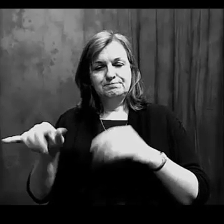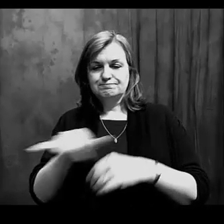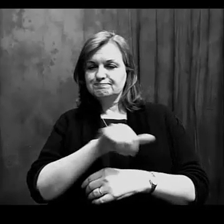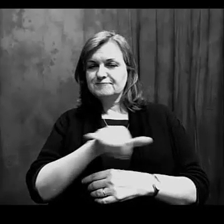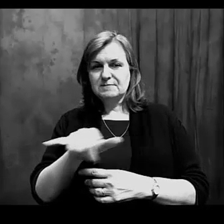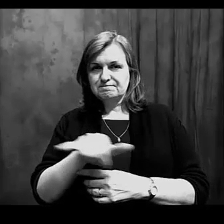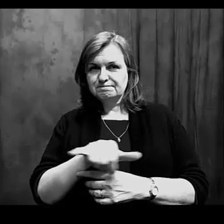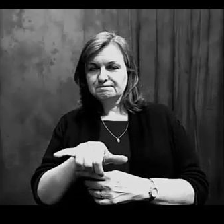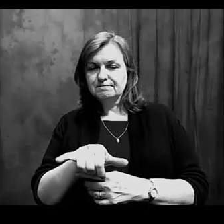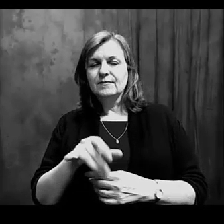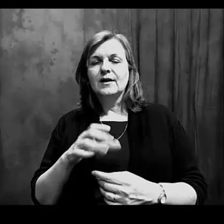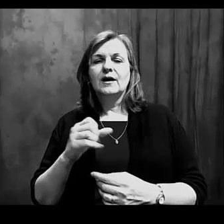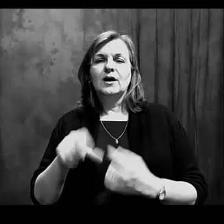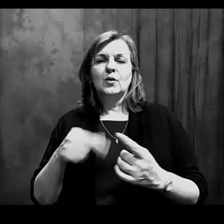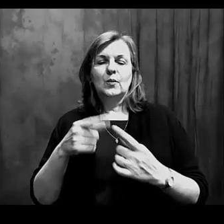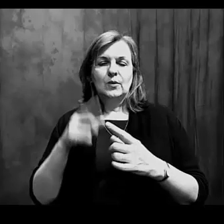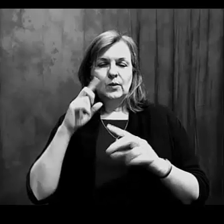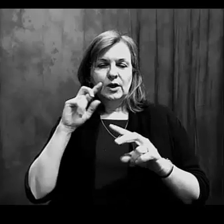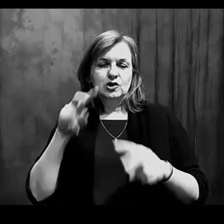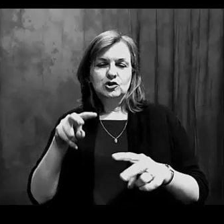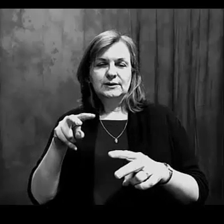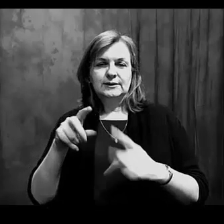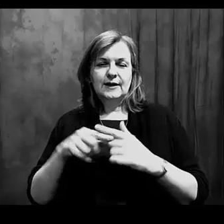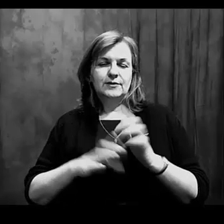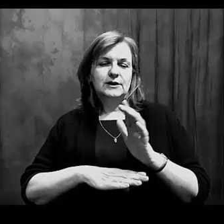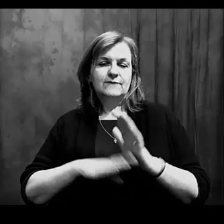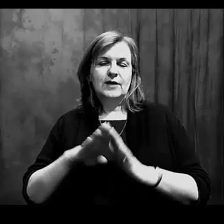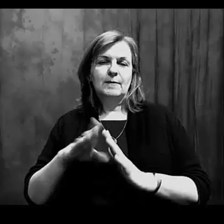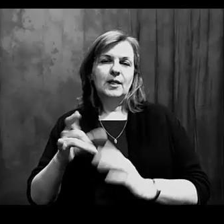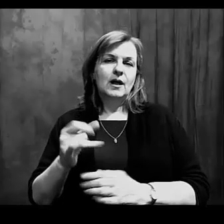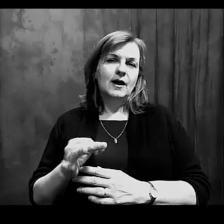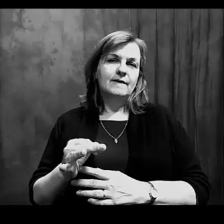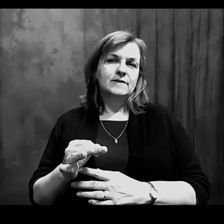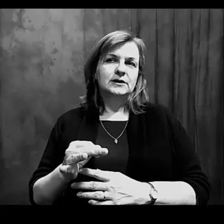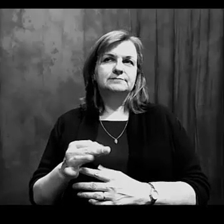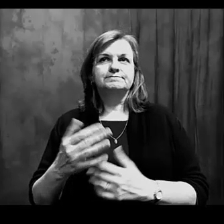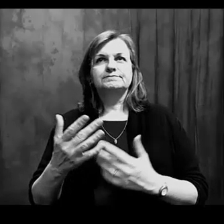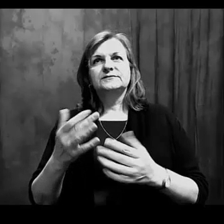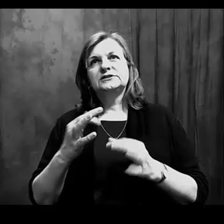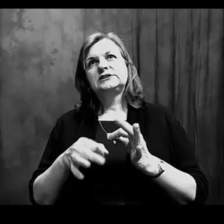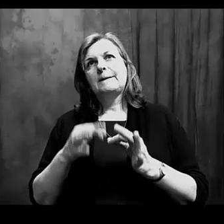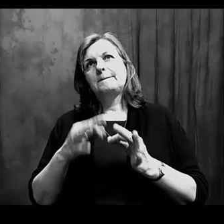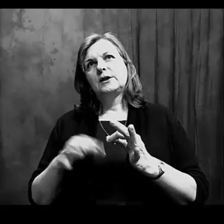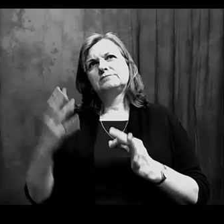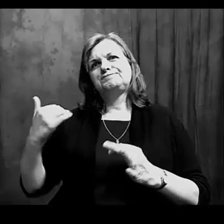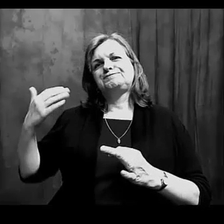and when we look at the development of these very simple